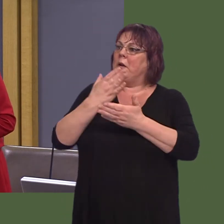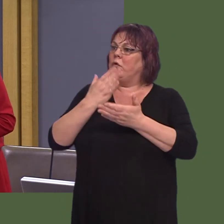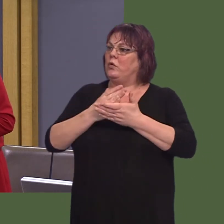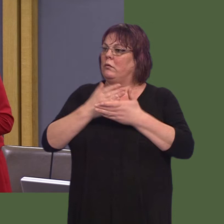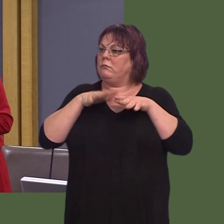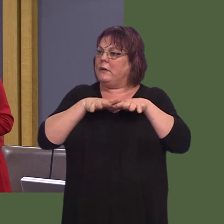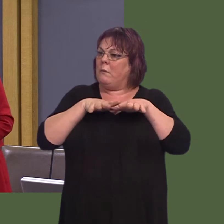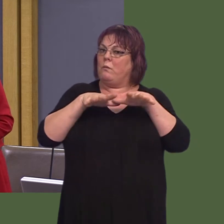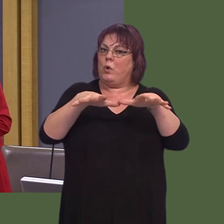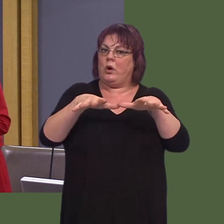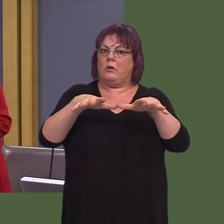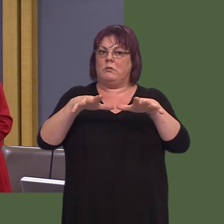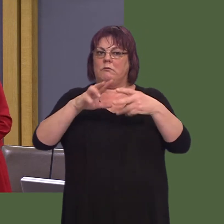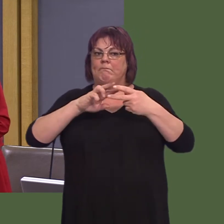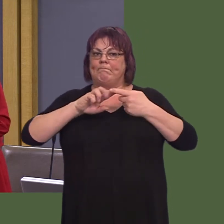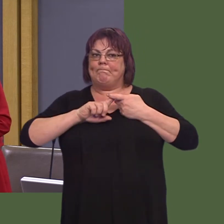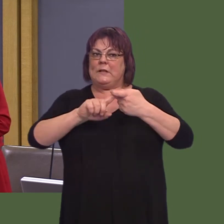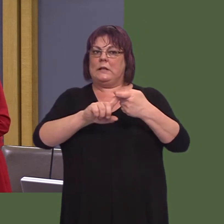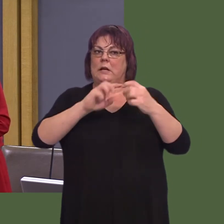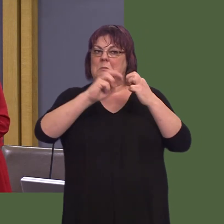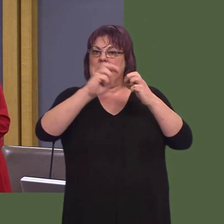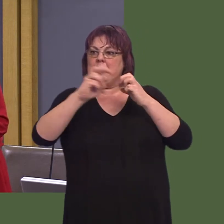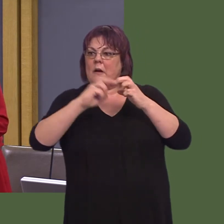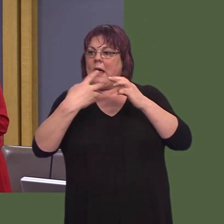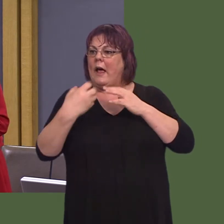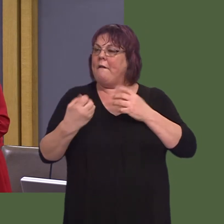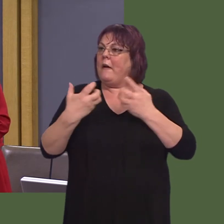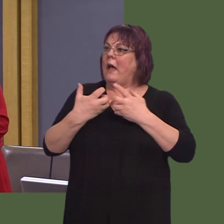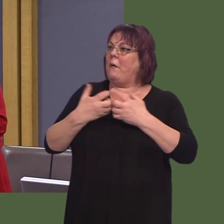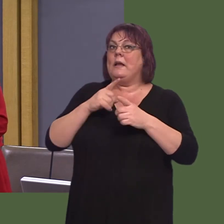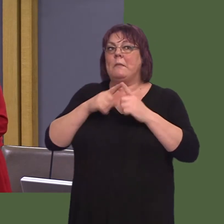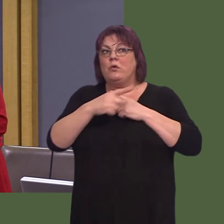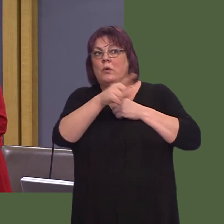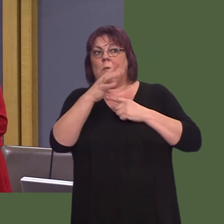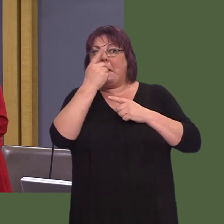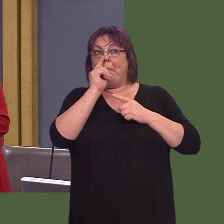of a network of sustainable services for all our citizens, particularly those who donít